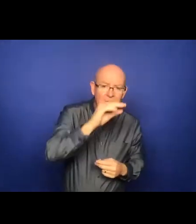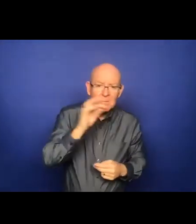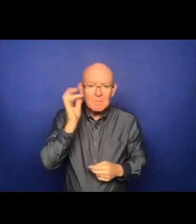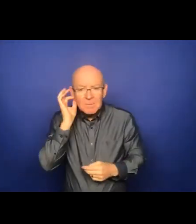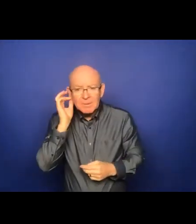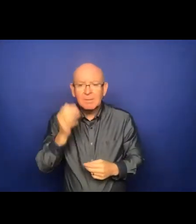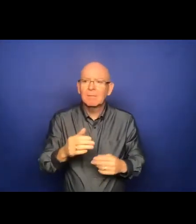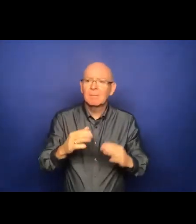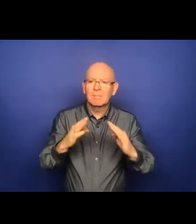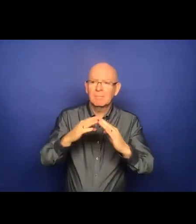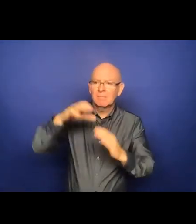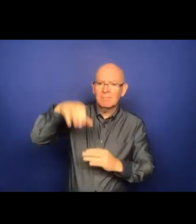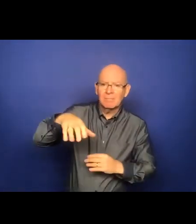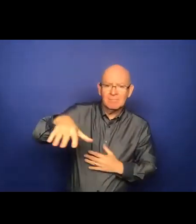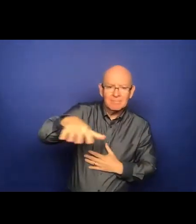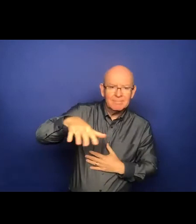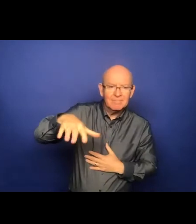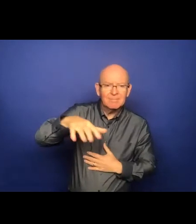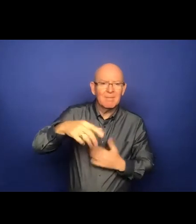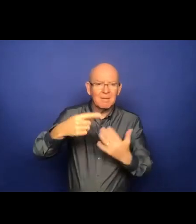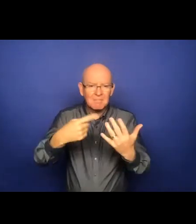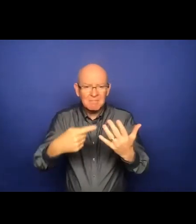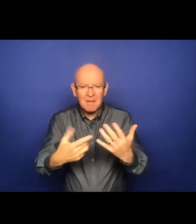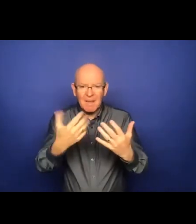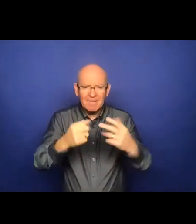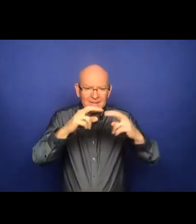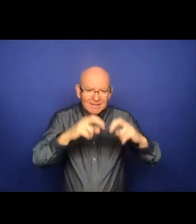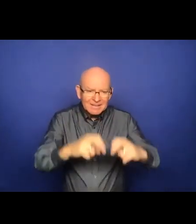of disability equality and inclusion